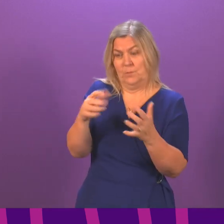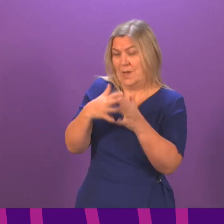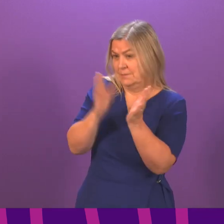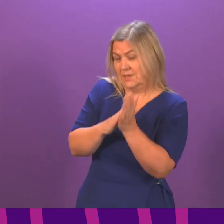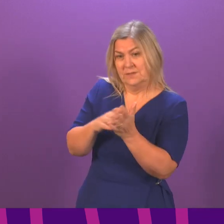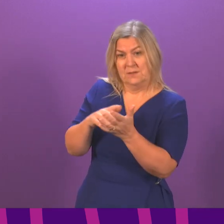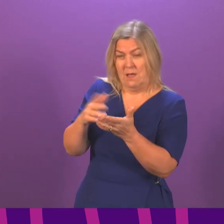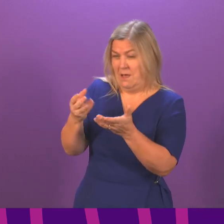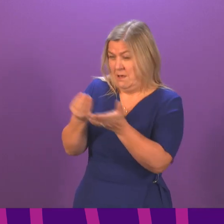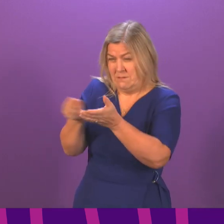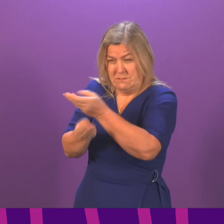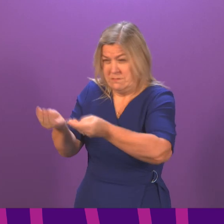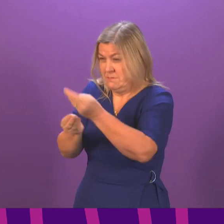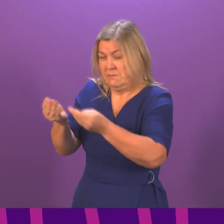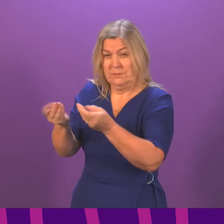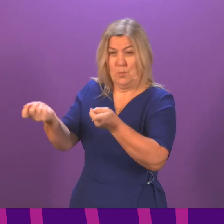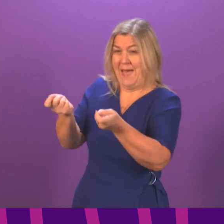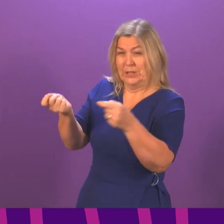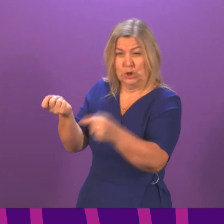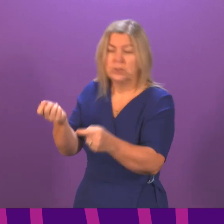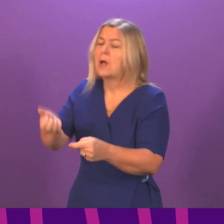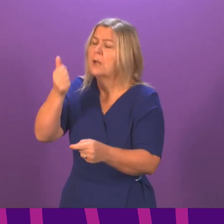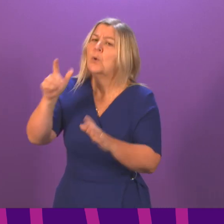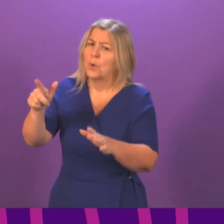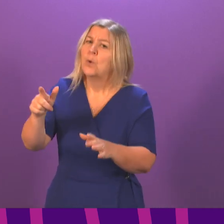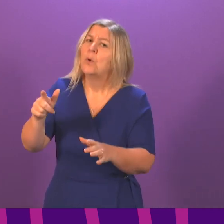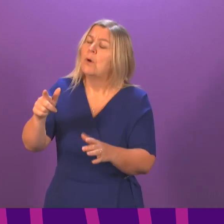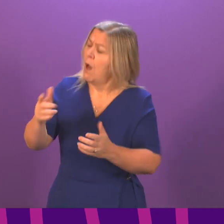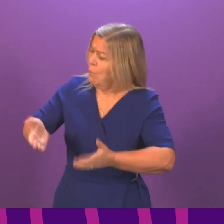now. I welcome many of the decisions that the Chancellor of the Exchequer has taken